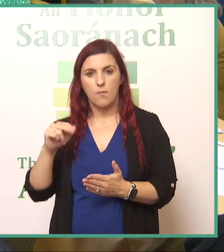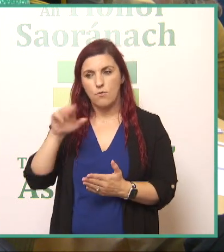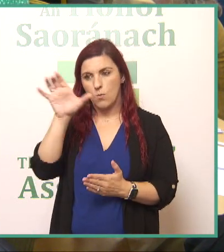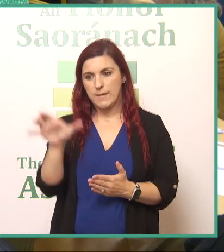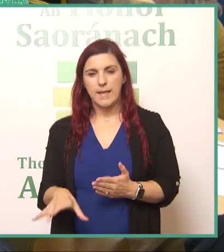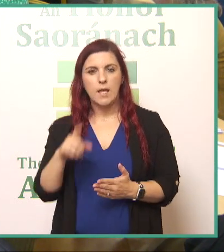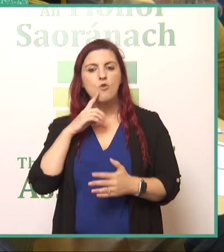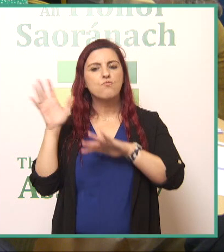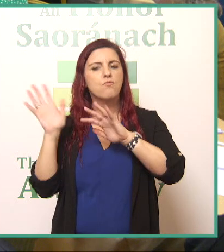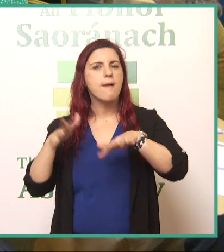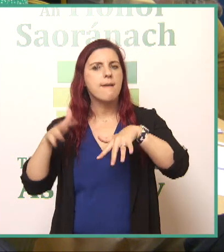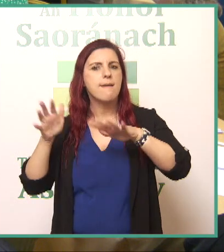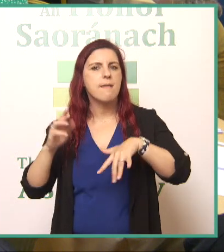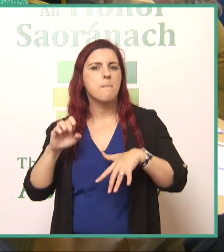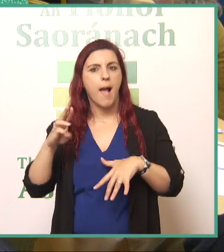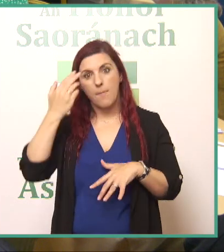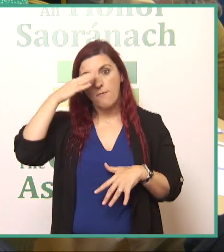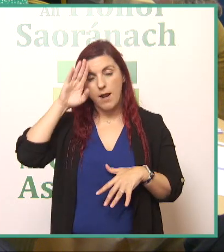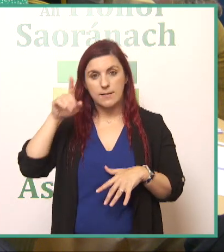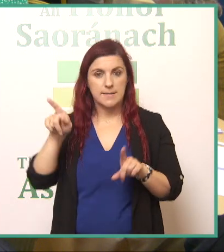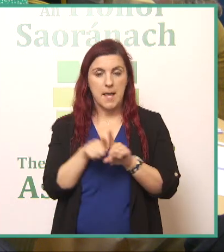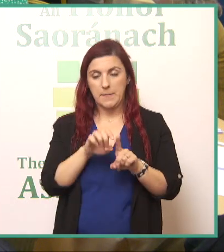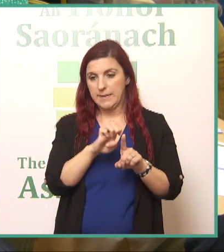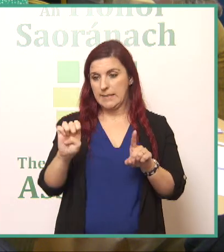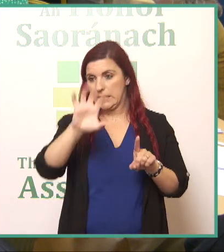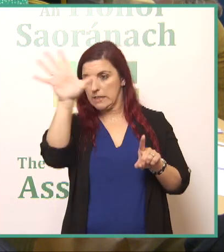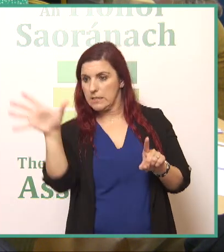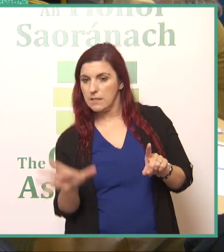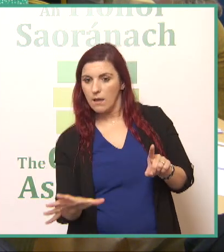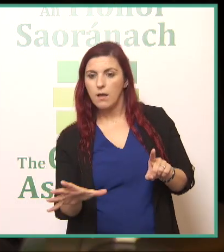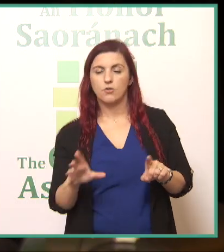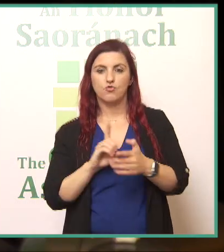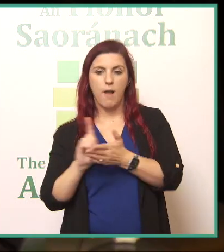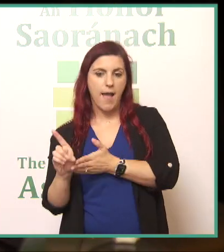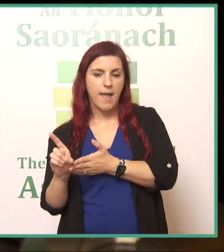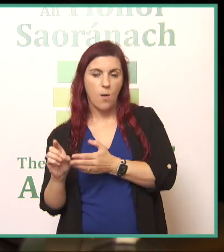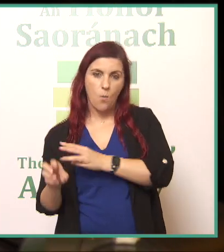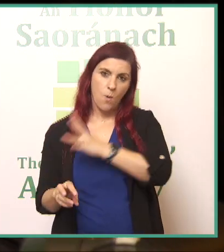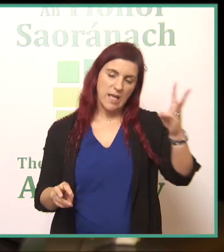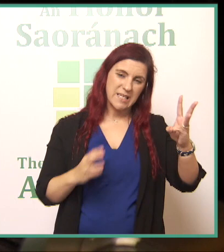again you can see that as we move further east we get drier conditions so that will influence